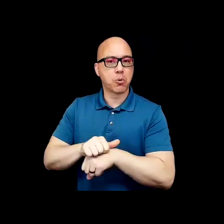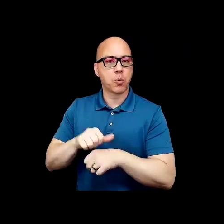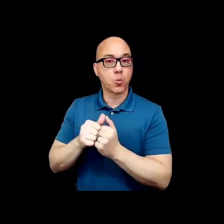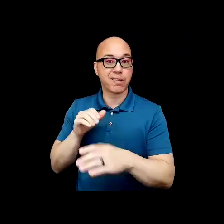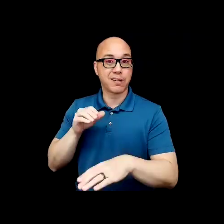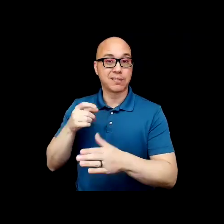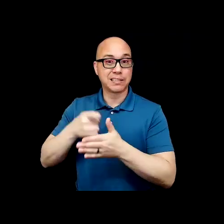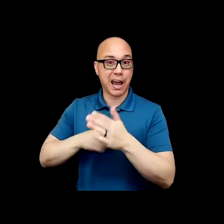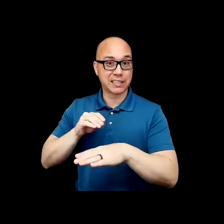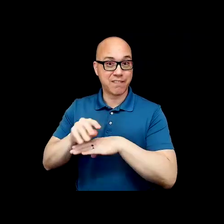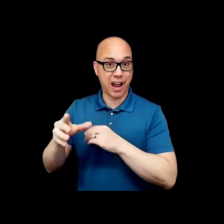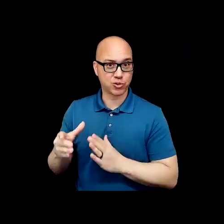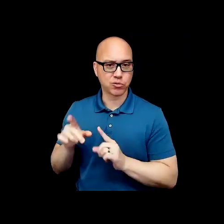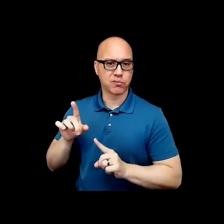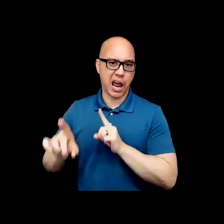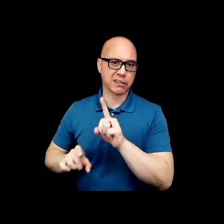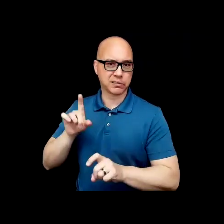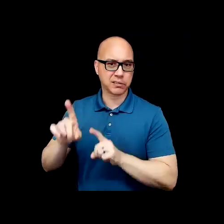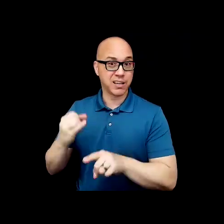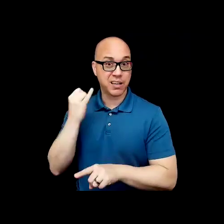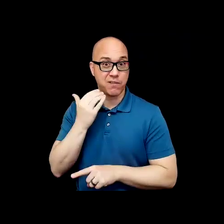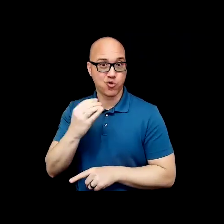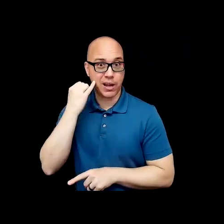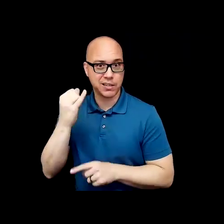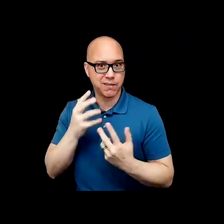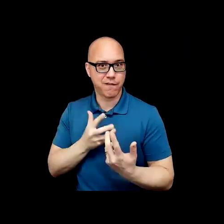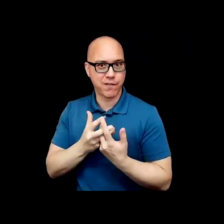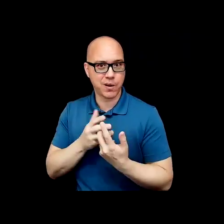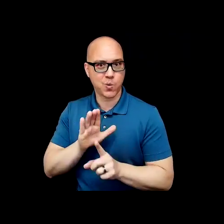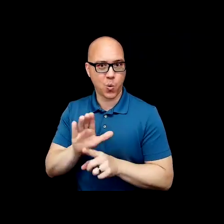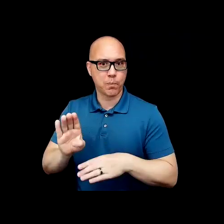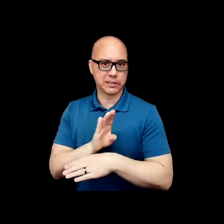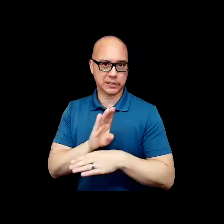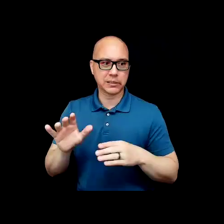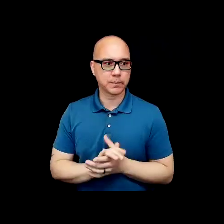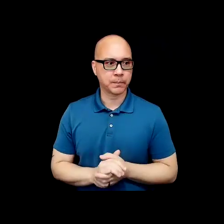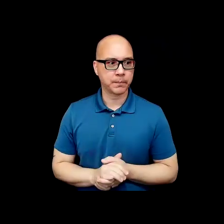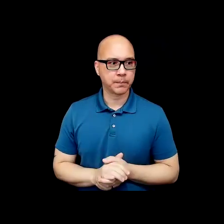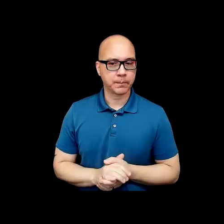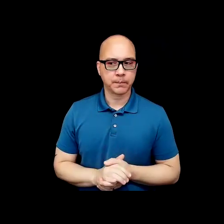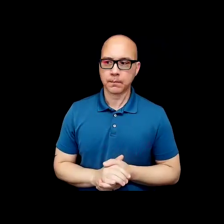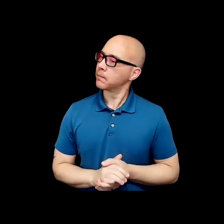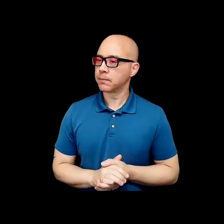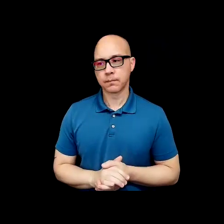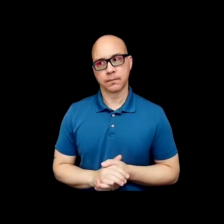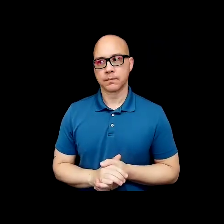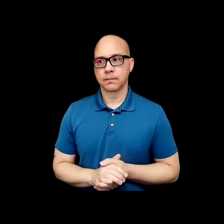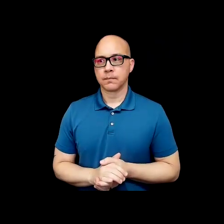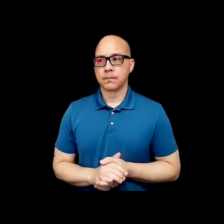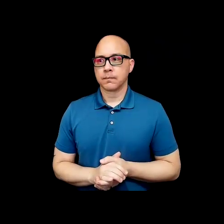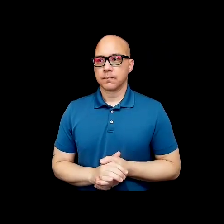and have them give you more information on whether or not this is a good option for you.